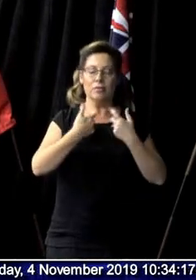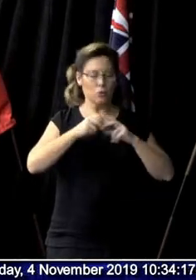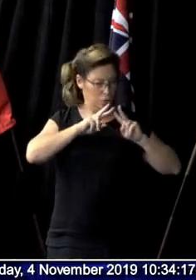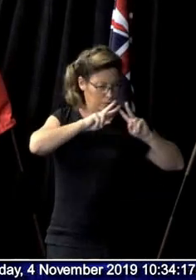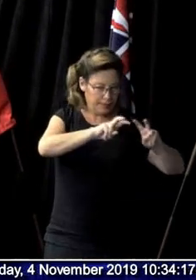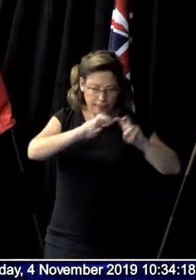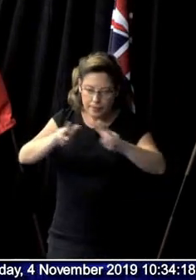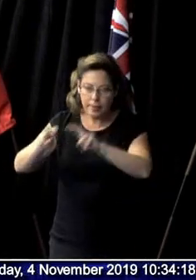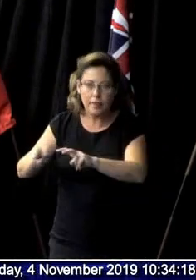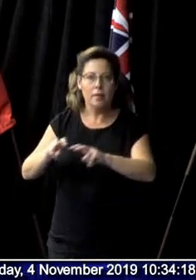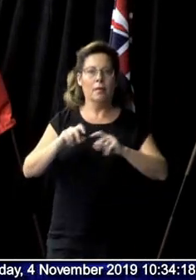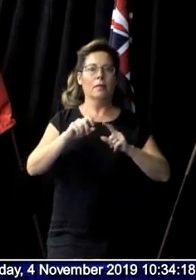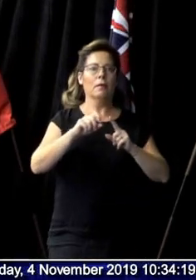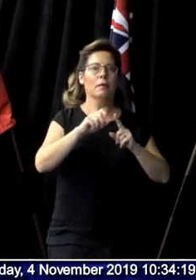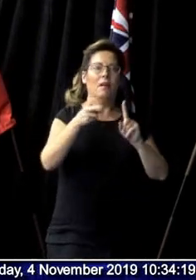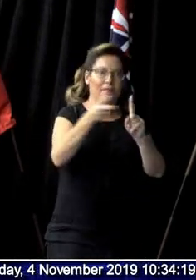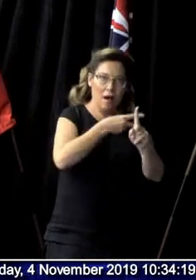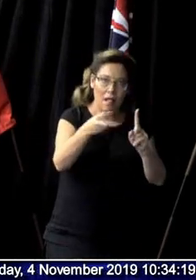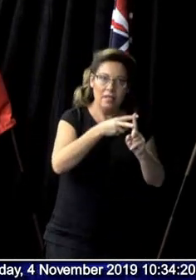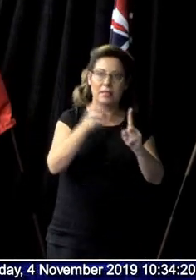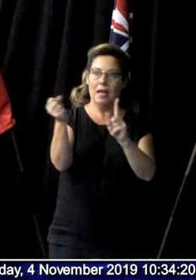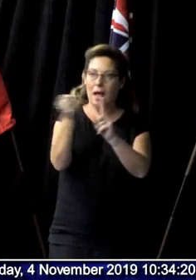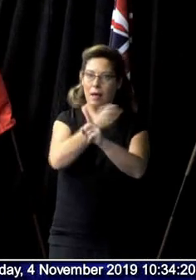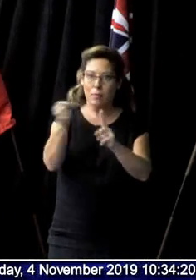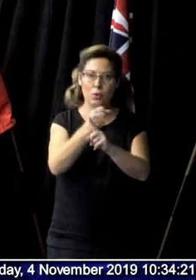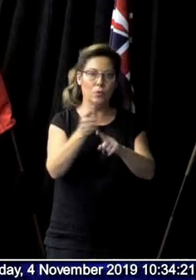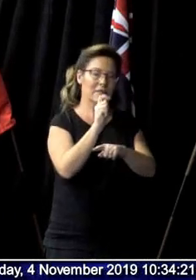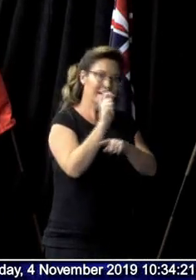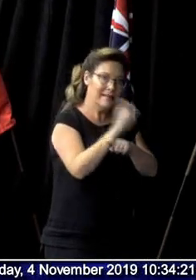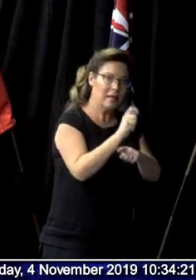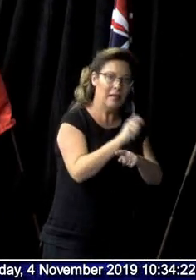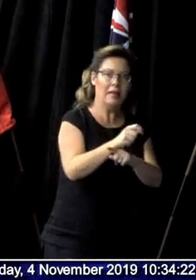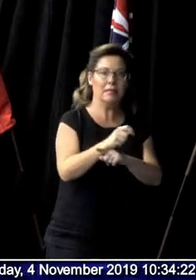Importantly, the Royal Commission is also required to inquire into what should be